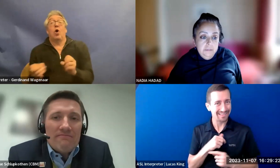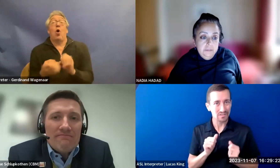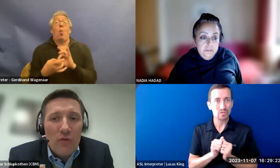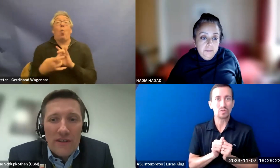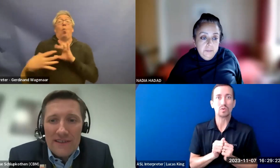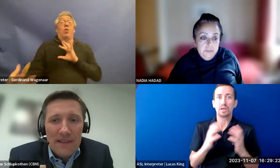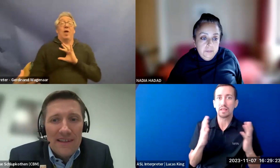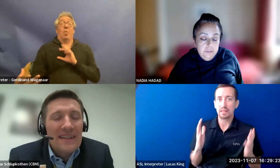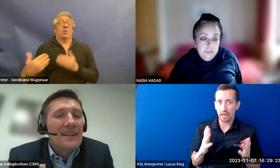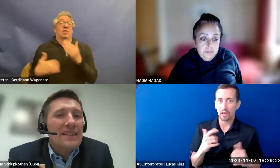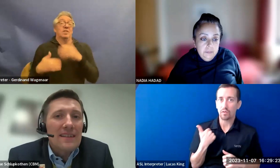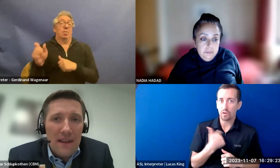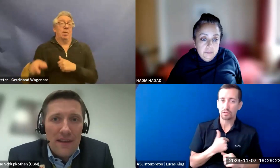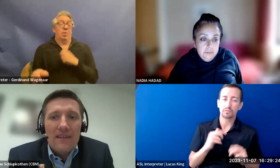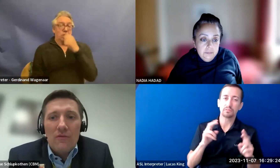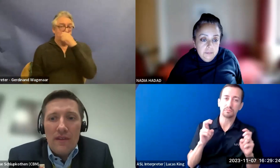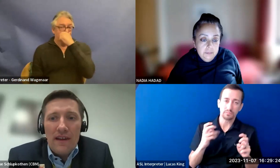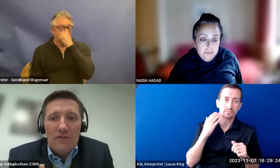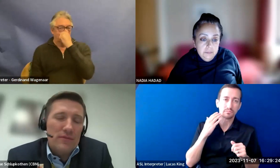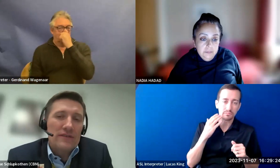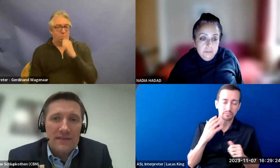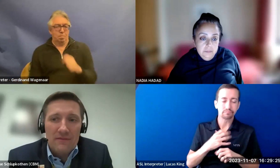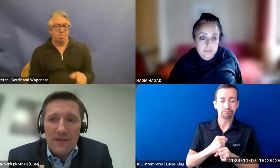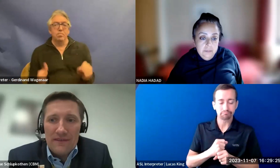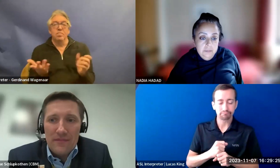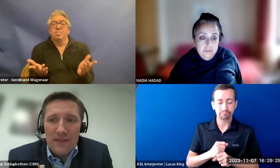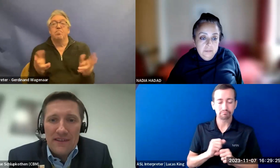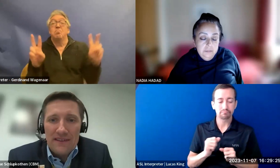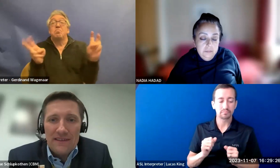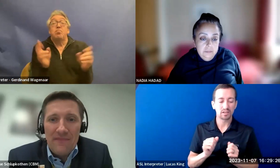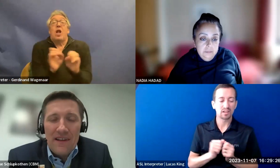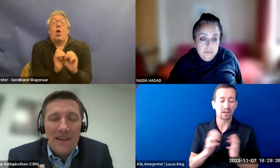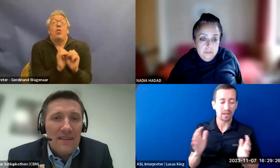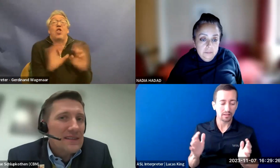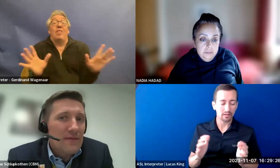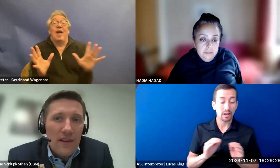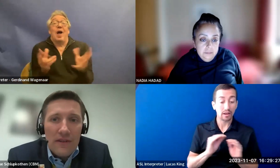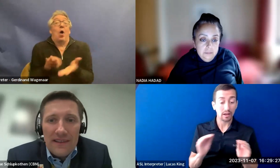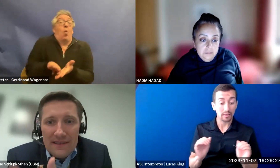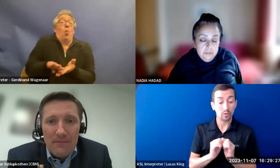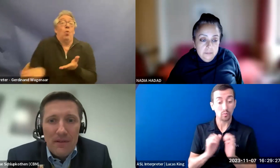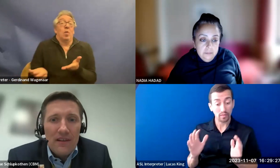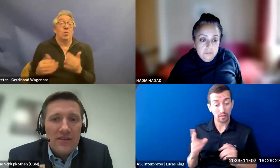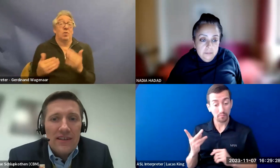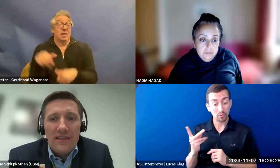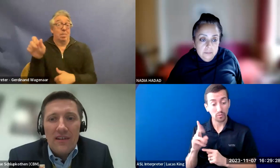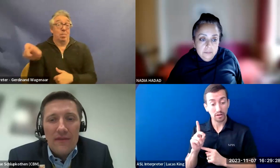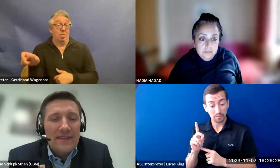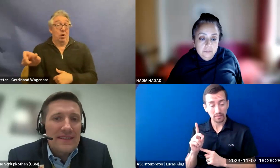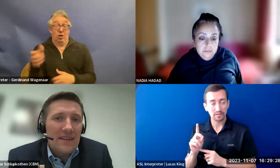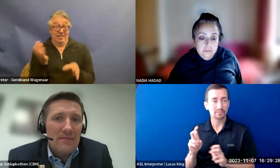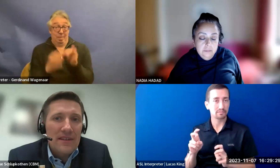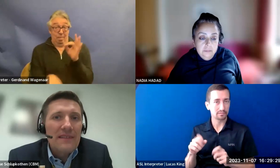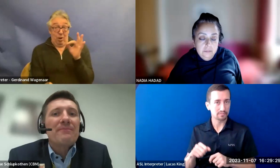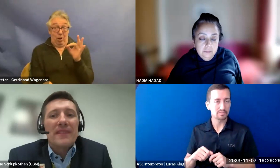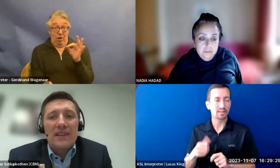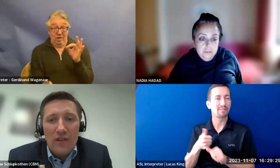Or more simply: "Nothing without Persons with Disabilities". This is following the simple logic of the CRPD